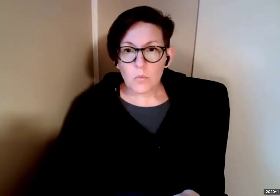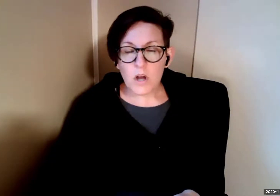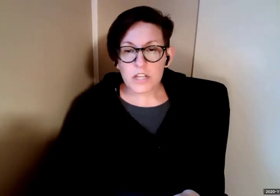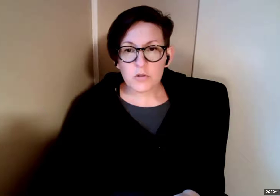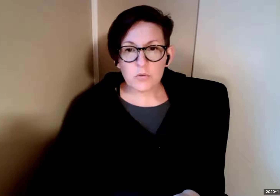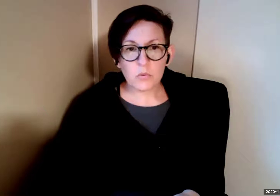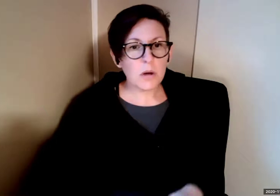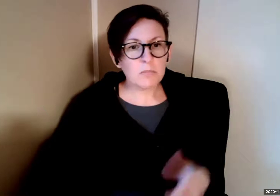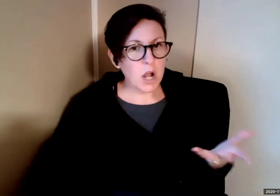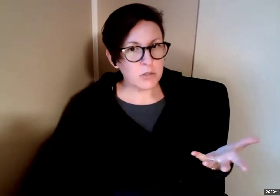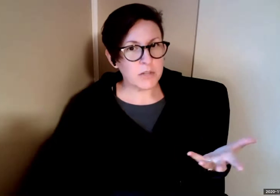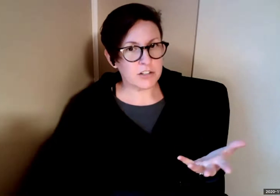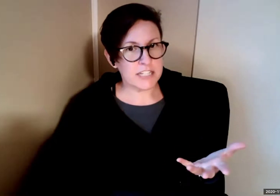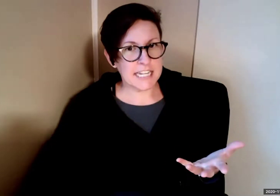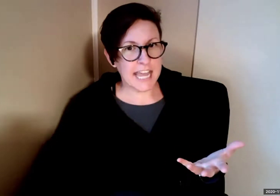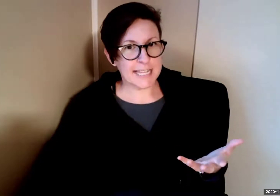Nicole she/her: What you what brought you here today.